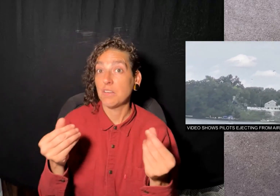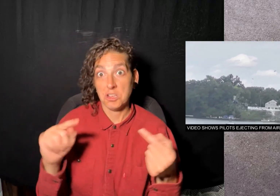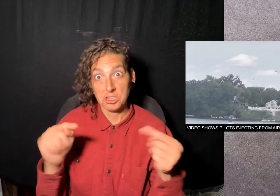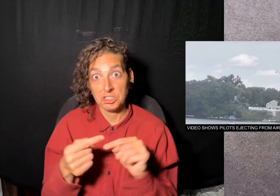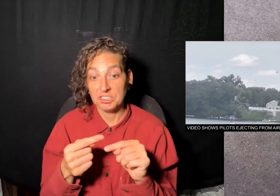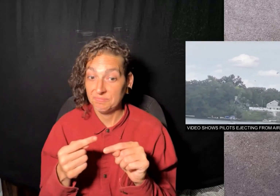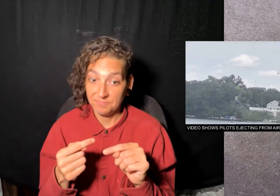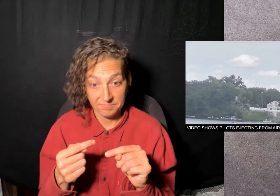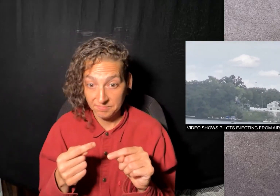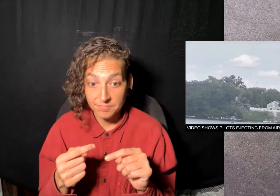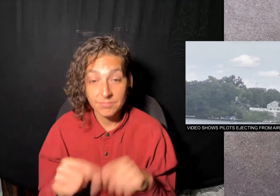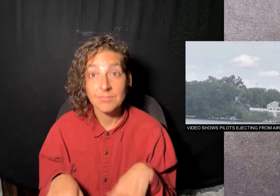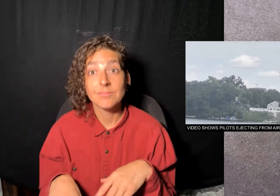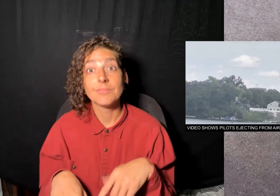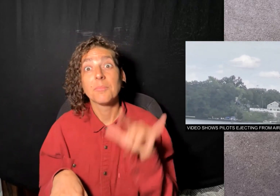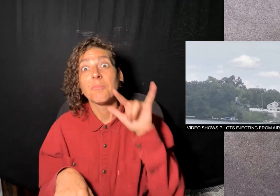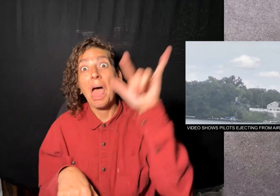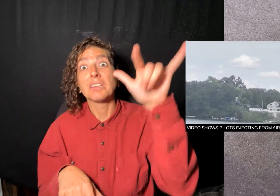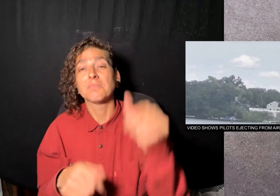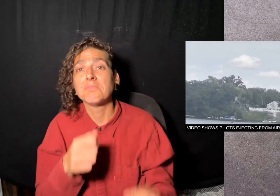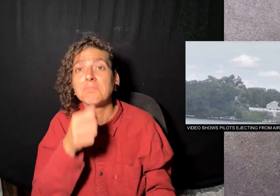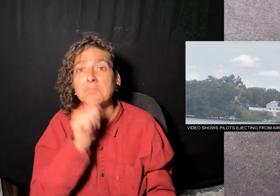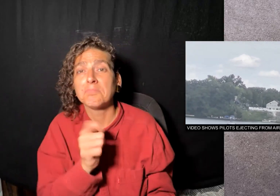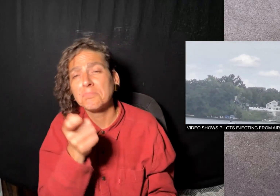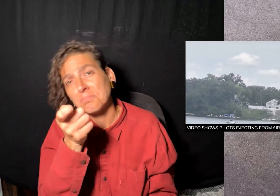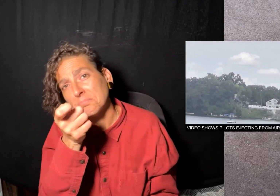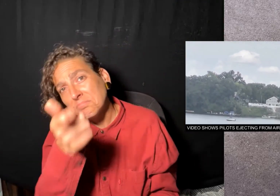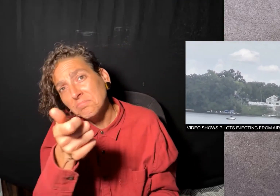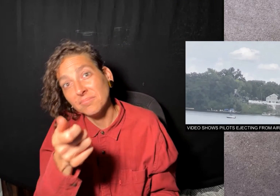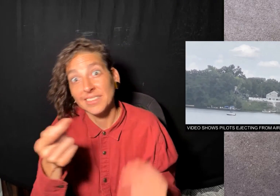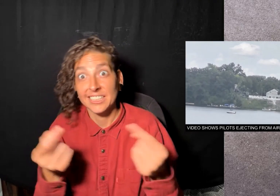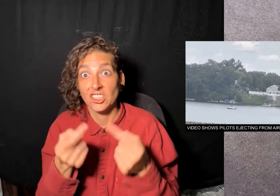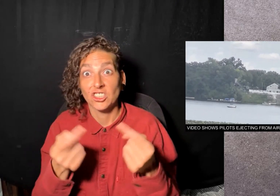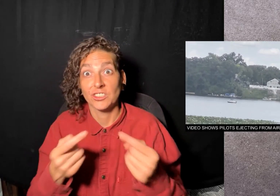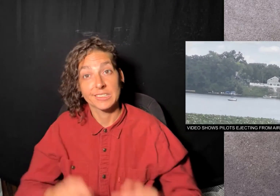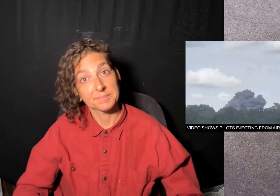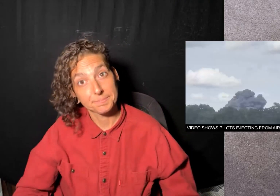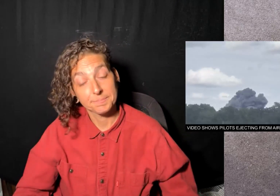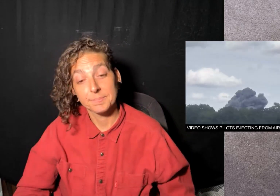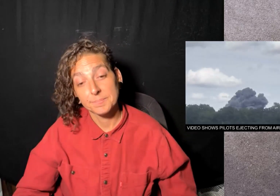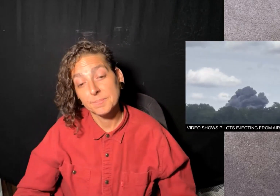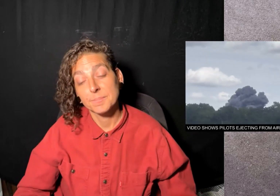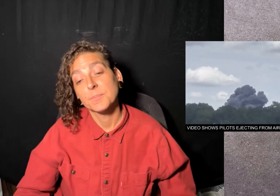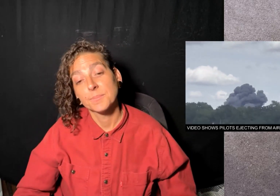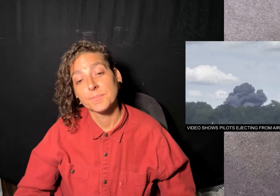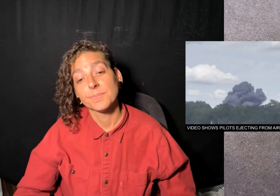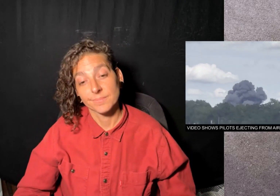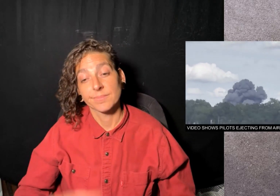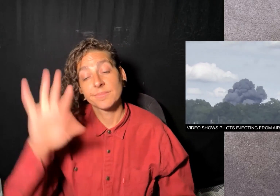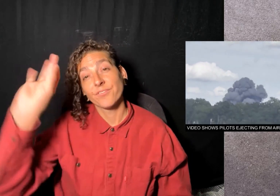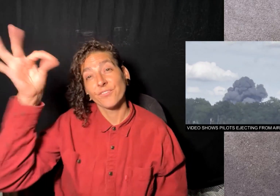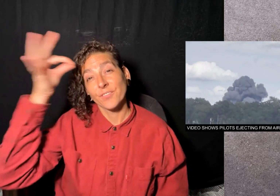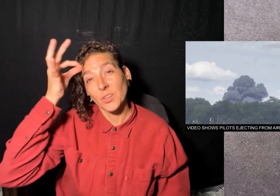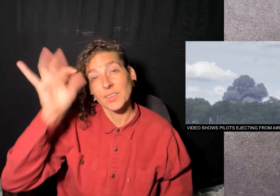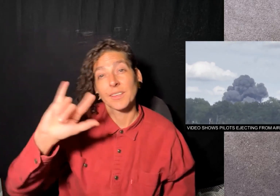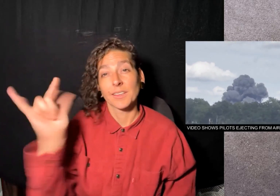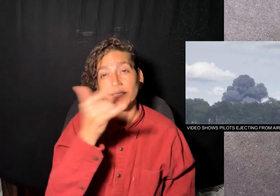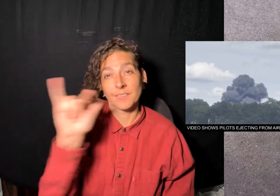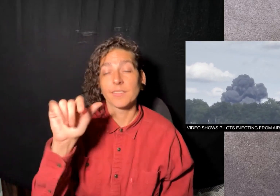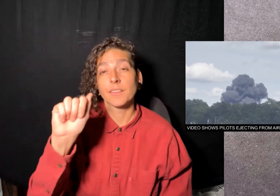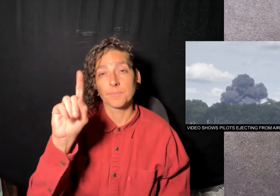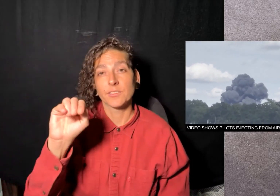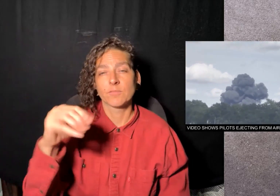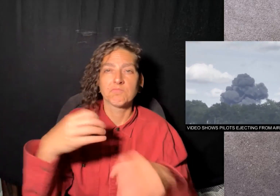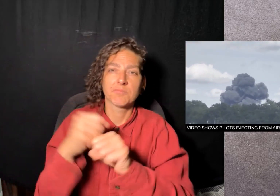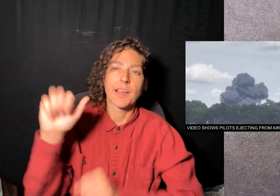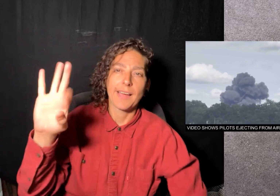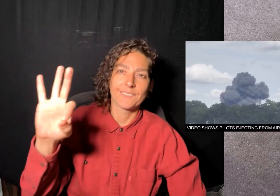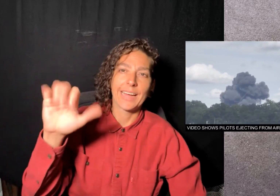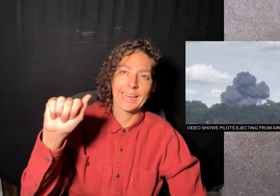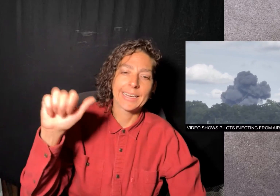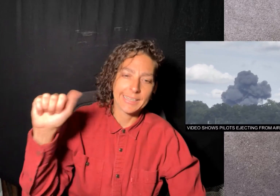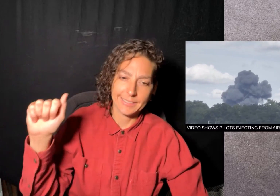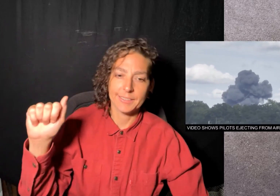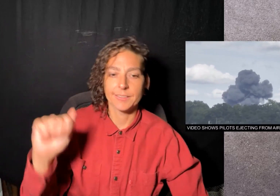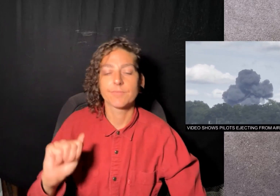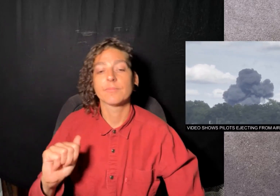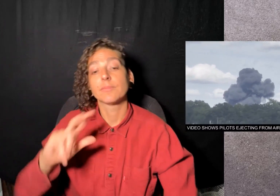ground was hurt and the pilots sustained minor injuries the Federal Aviation Administration